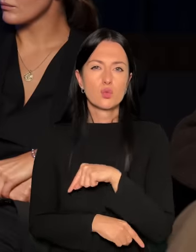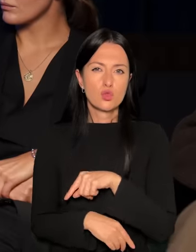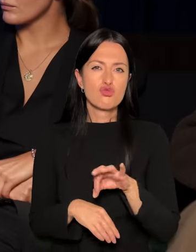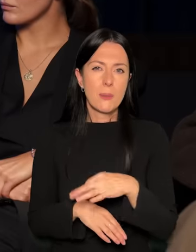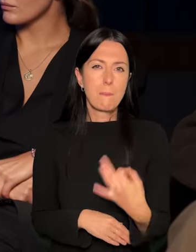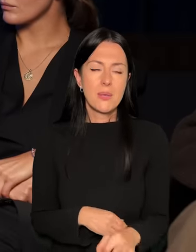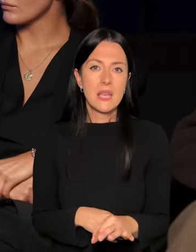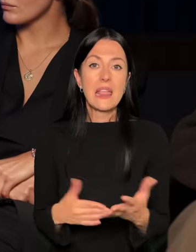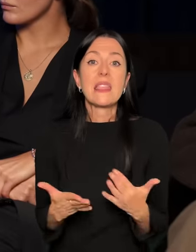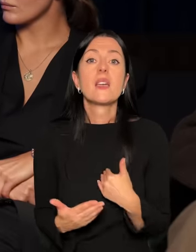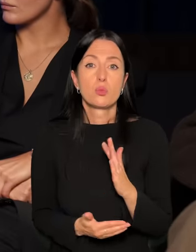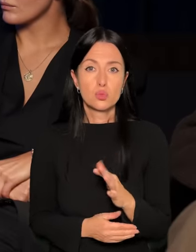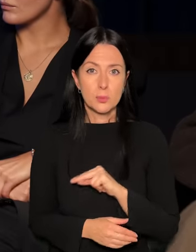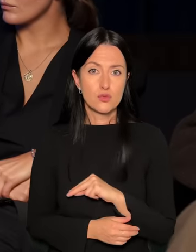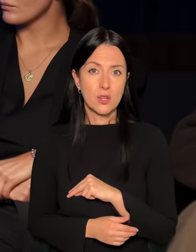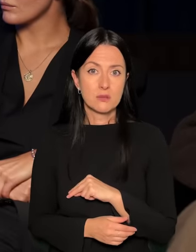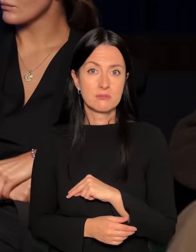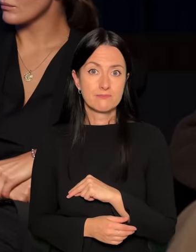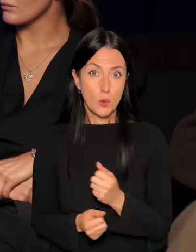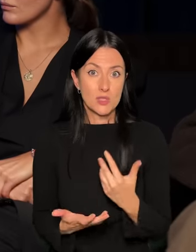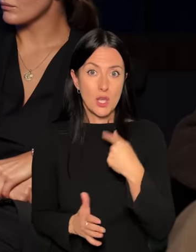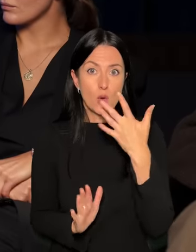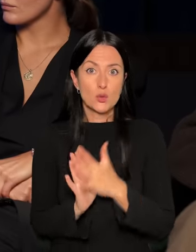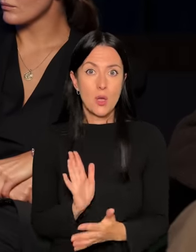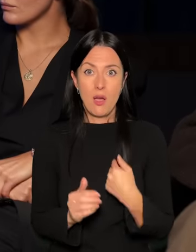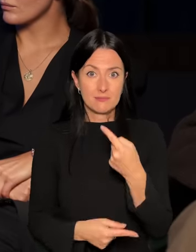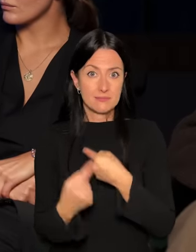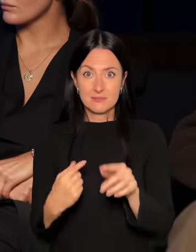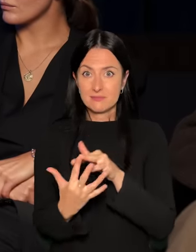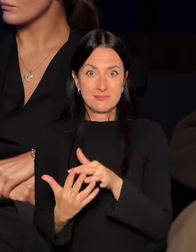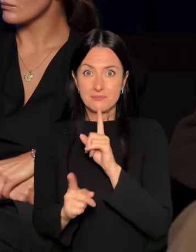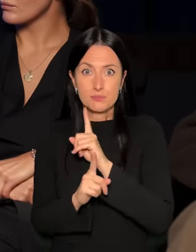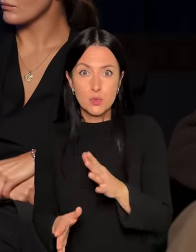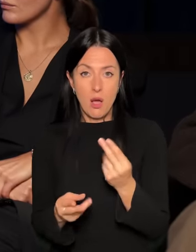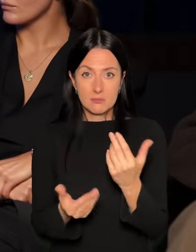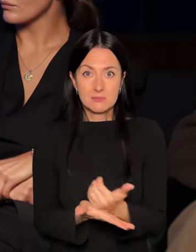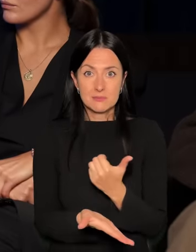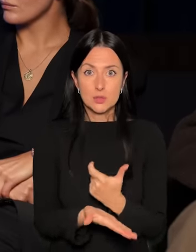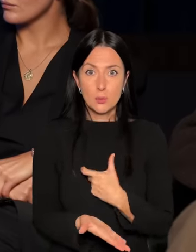wondering where I would work. Since I understood that I wouldn't return to the military, and I needed to earn for the living.